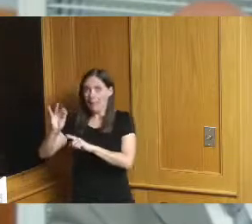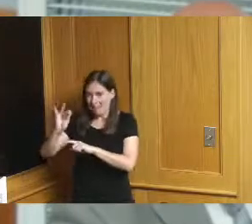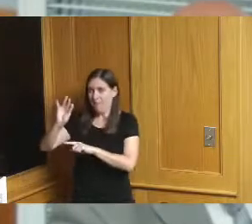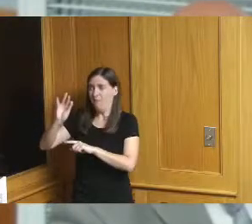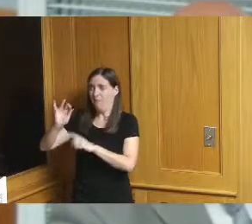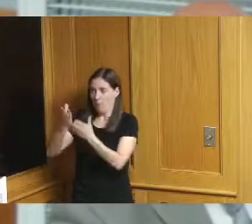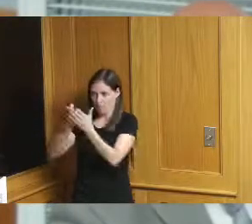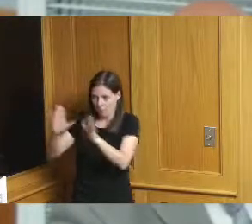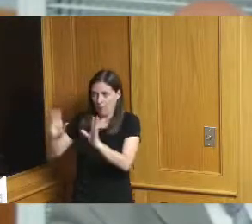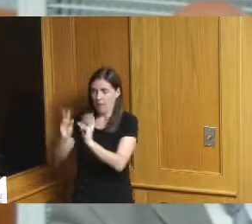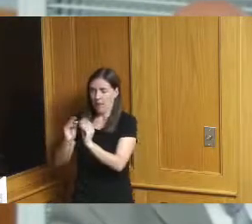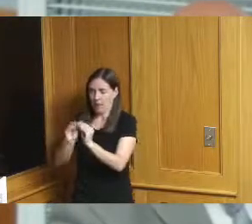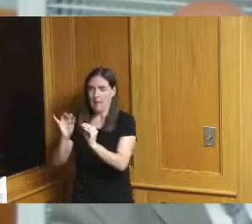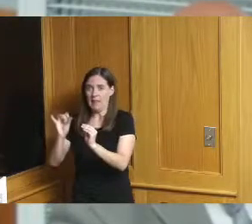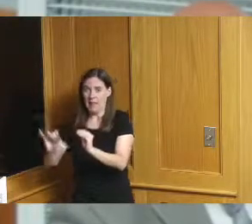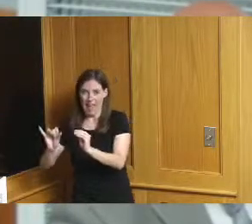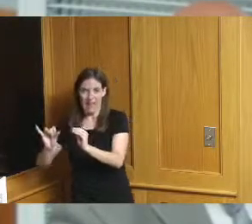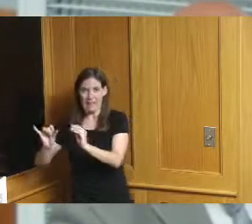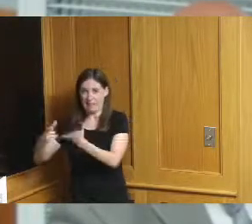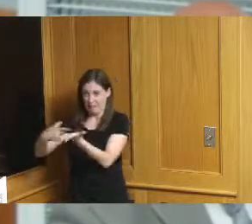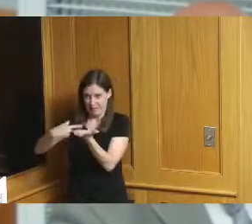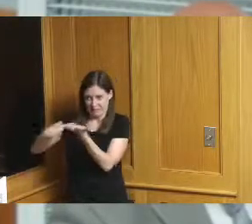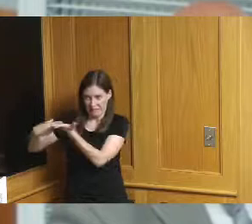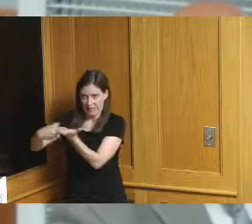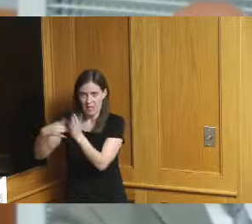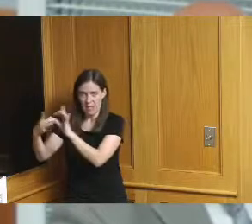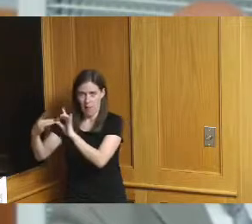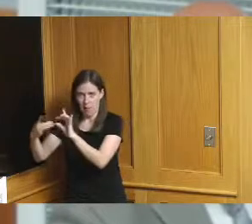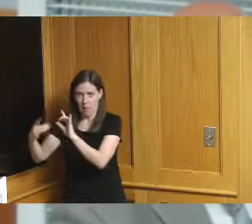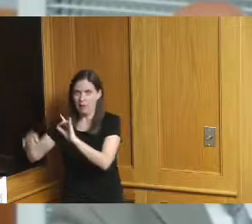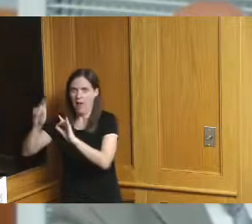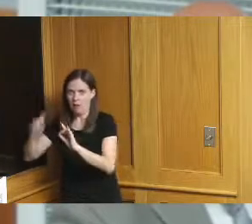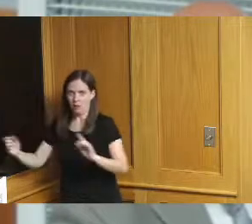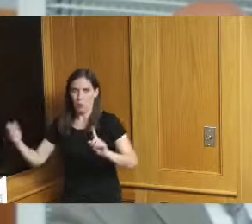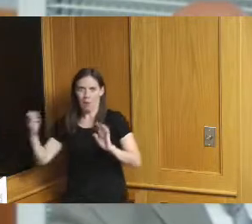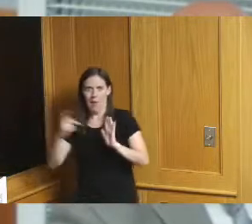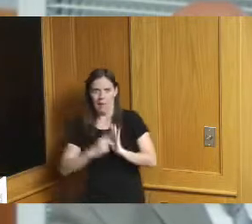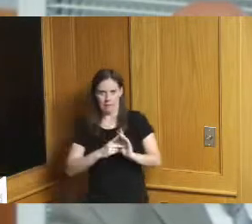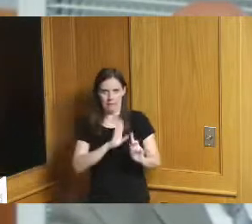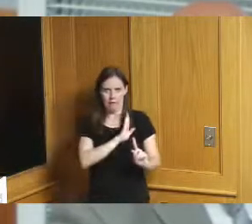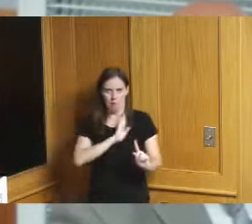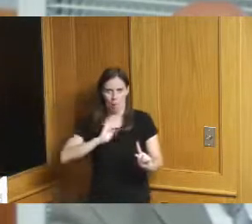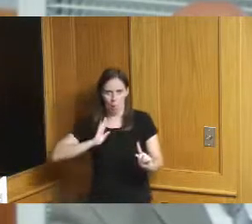from the that public meeting has to go back to our board now our board then has the ability to